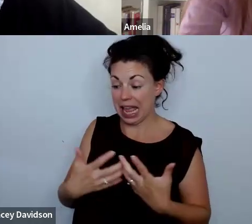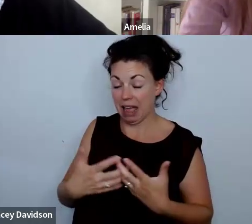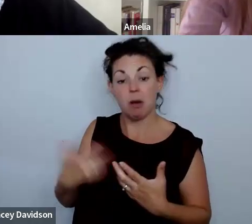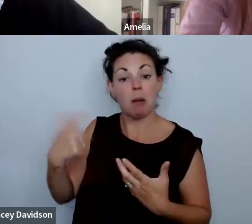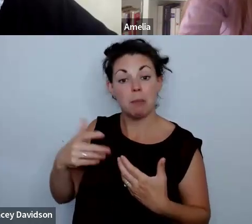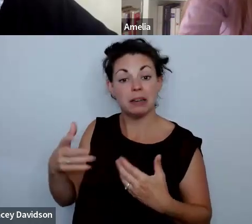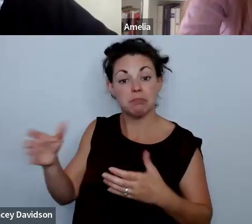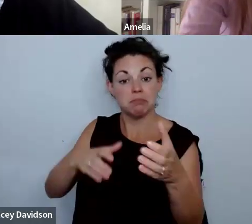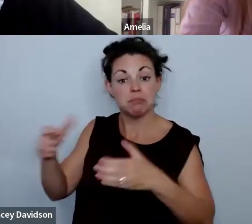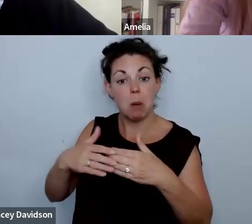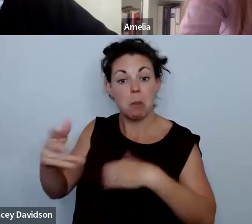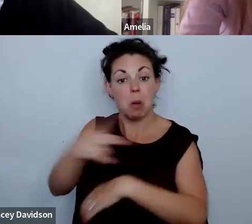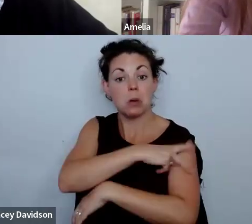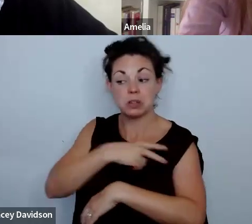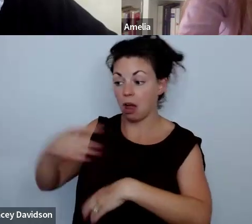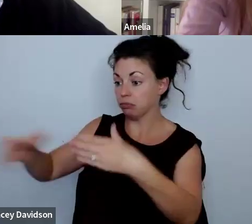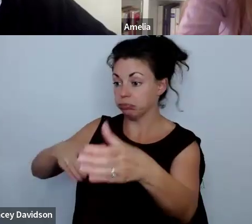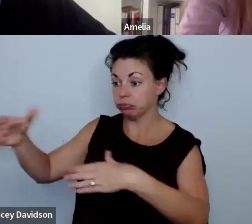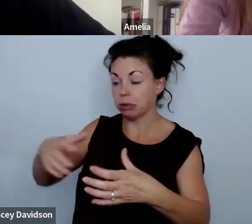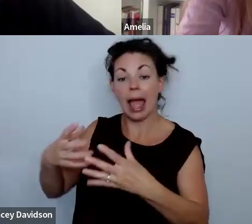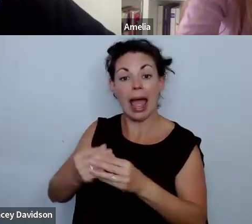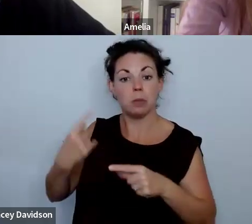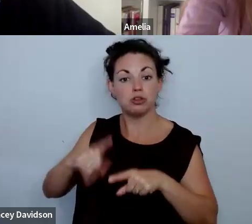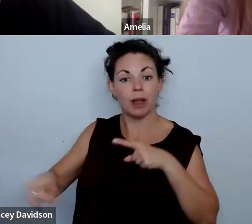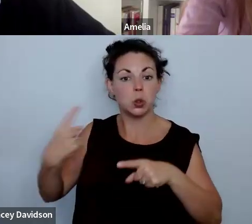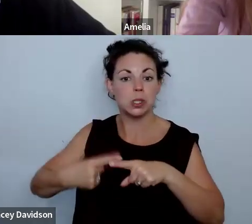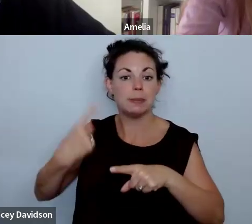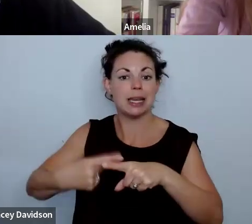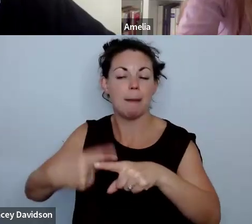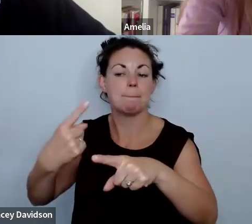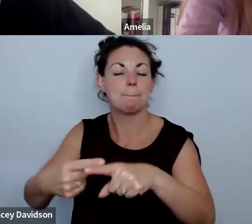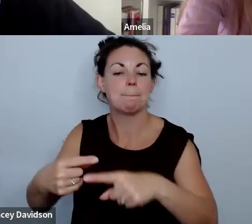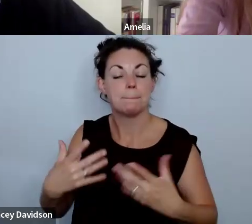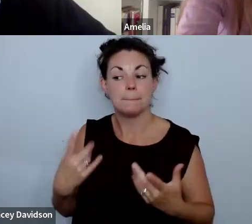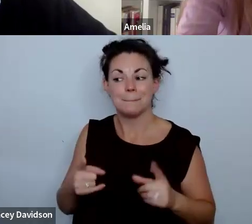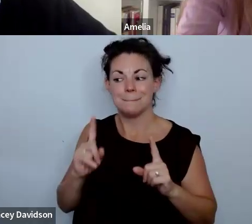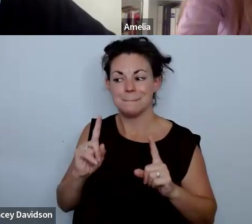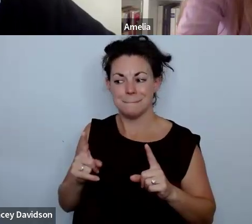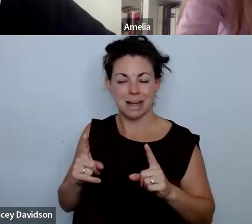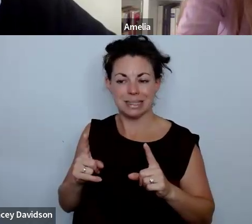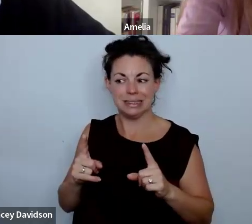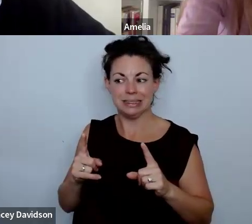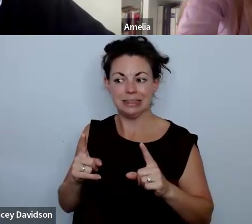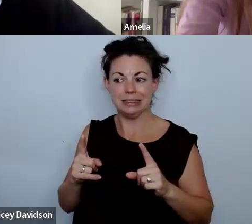I think one of the things that one might wanna think about is, okay, do they need to employ even more people, or is there something about the